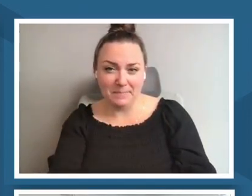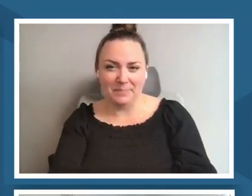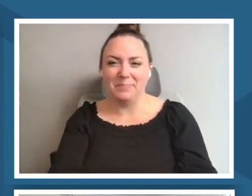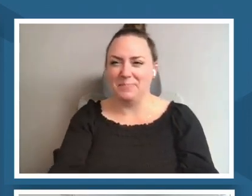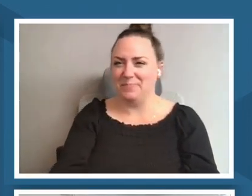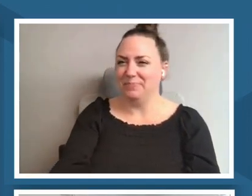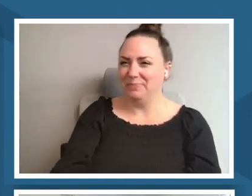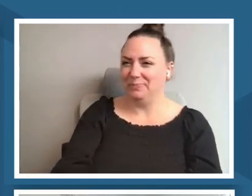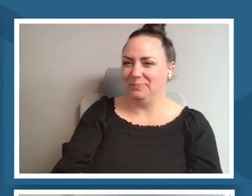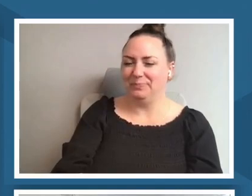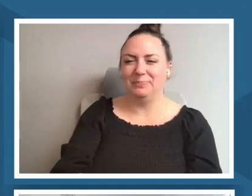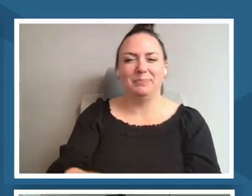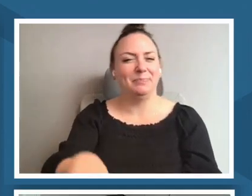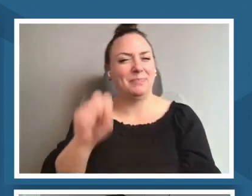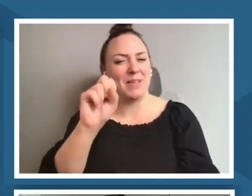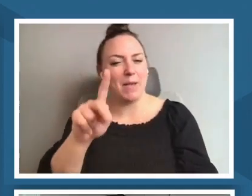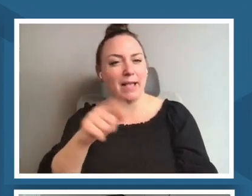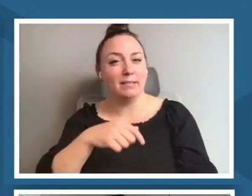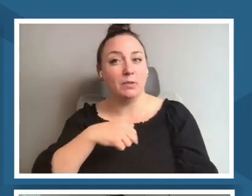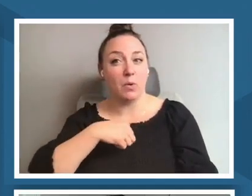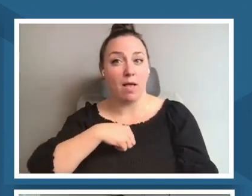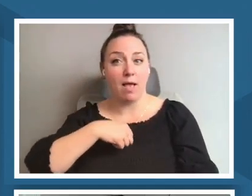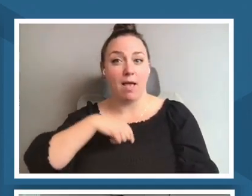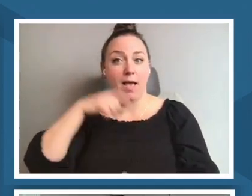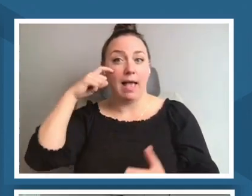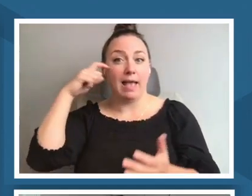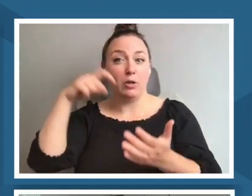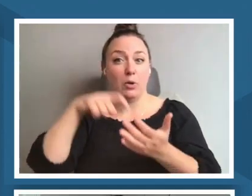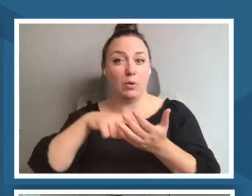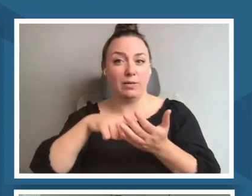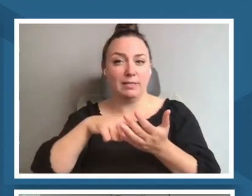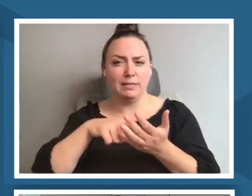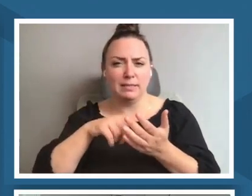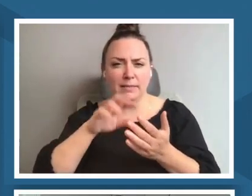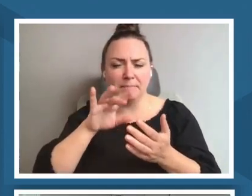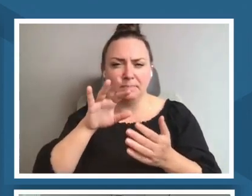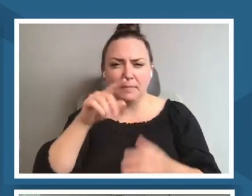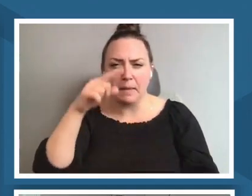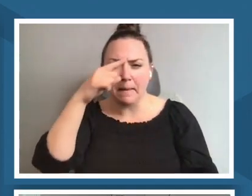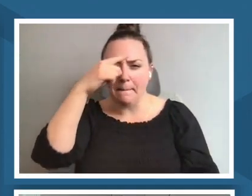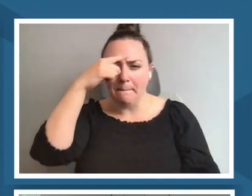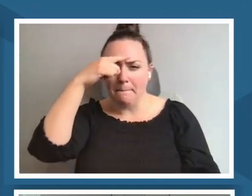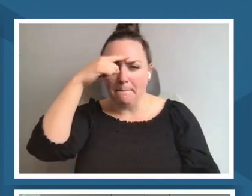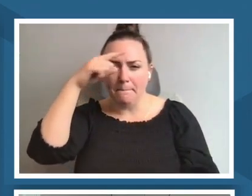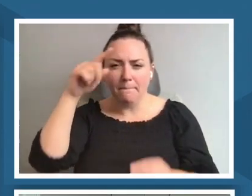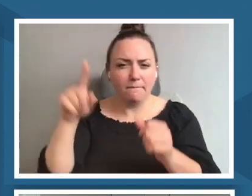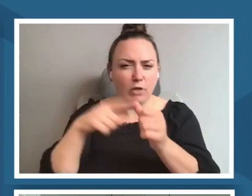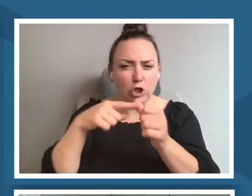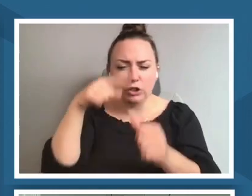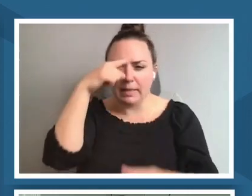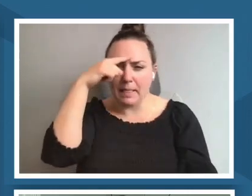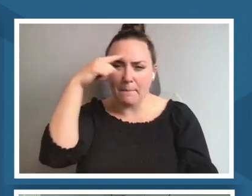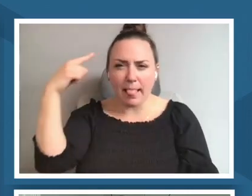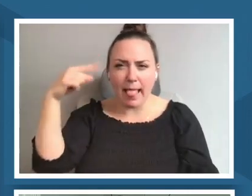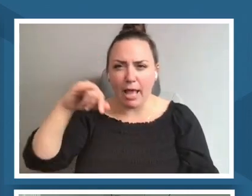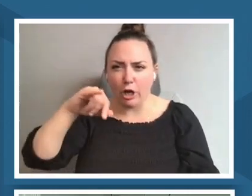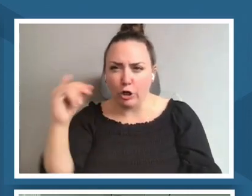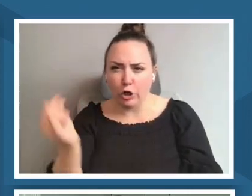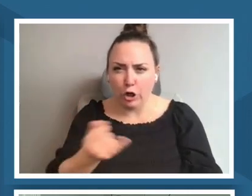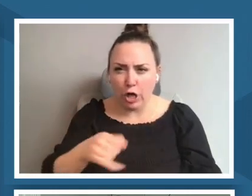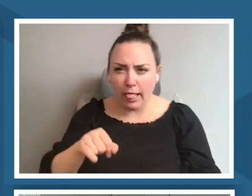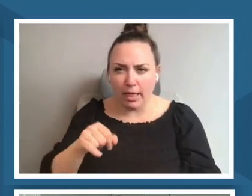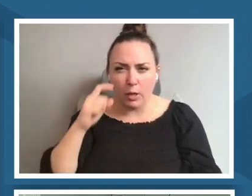so i noticed this like black curl first